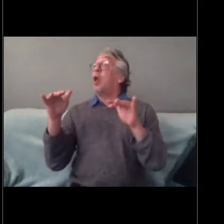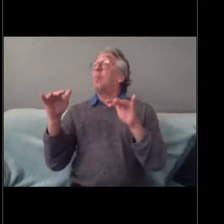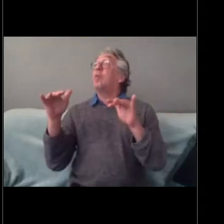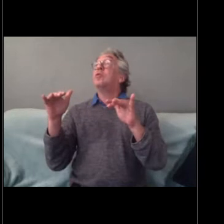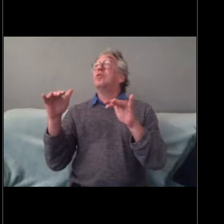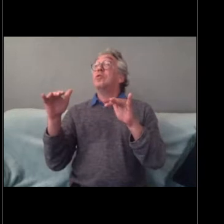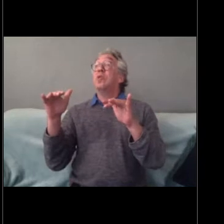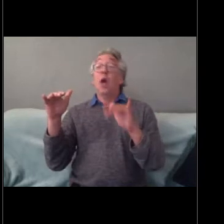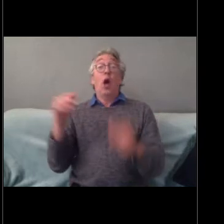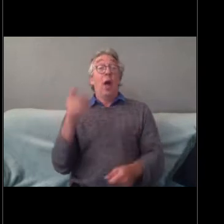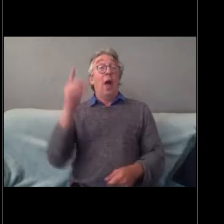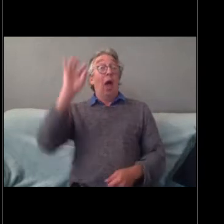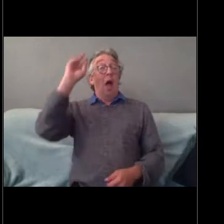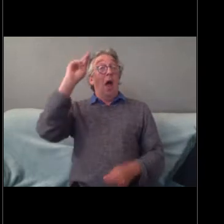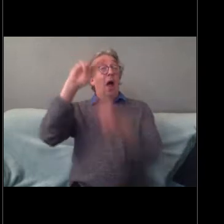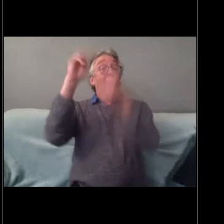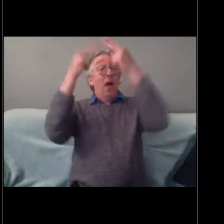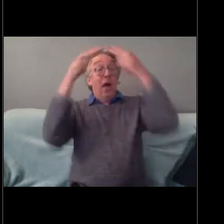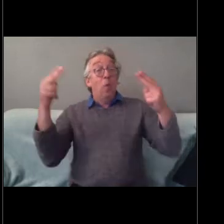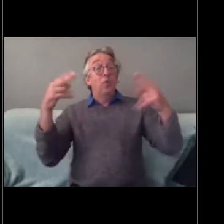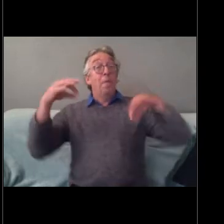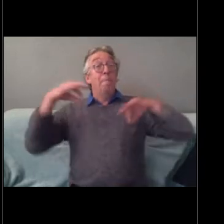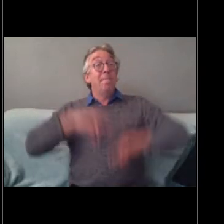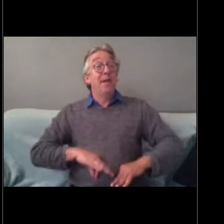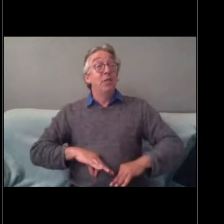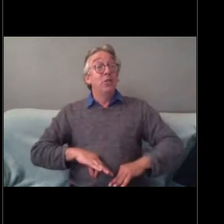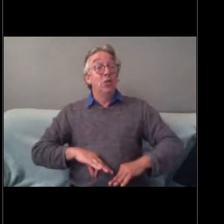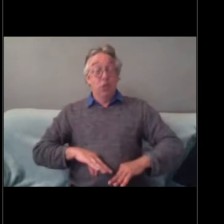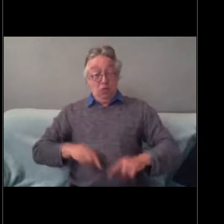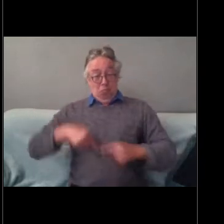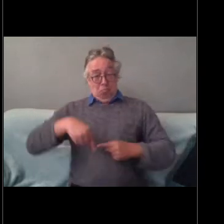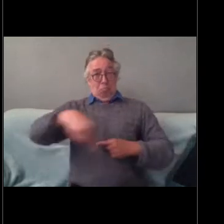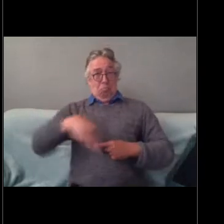I'd suggest you'll all stay in touch with us in the coming months